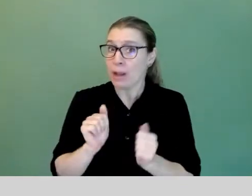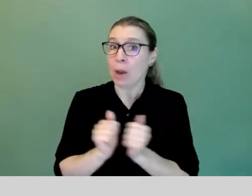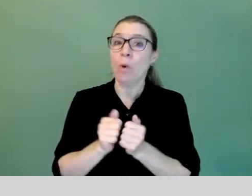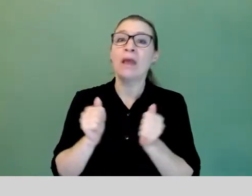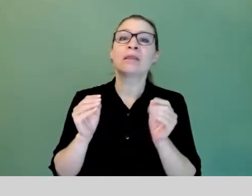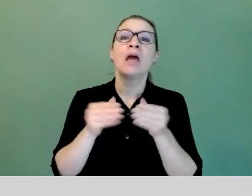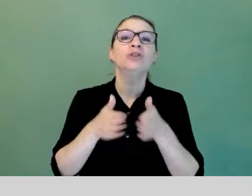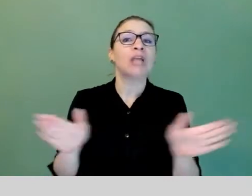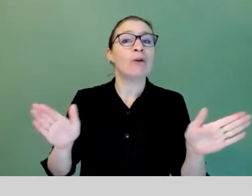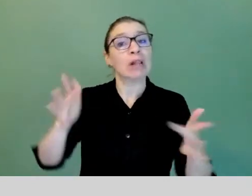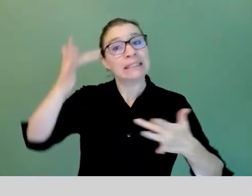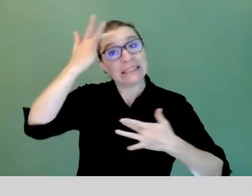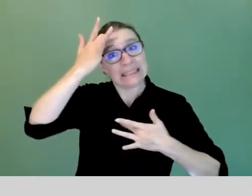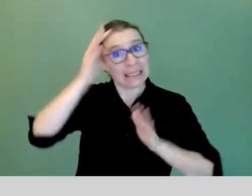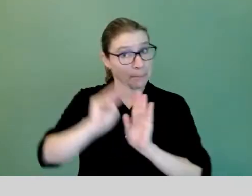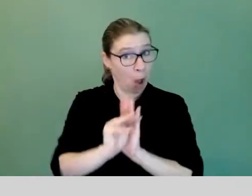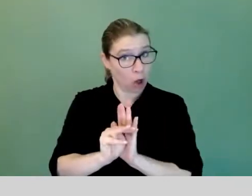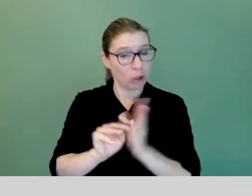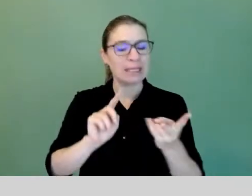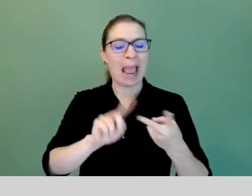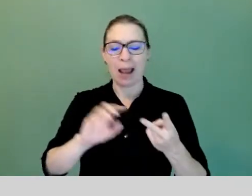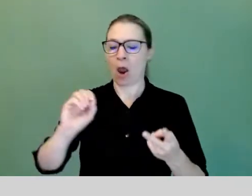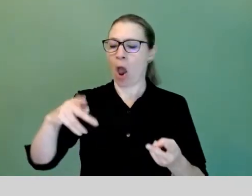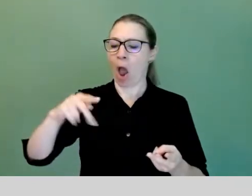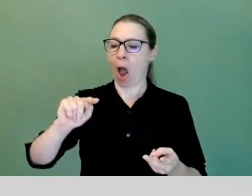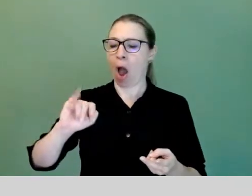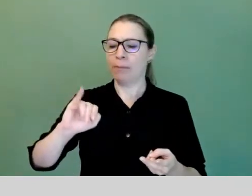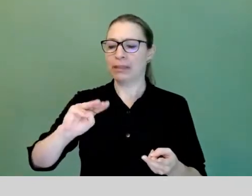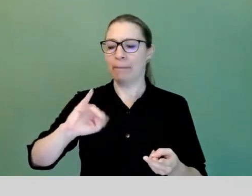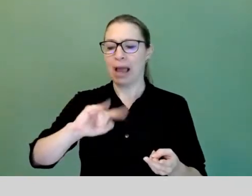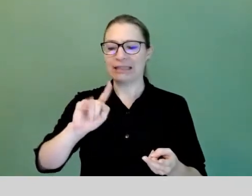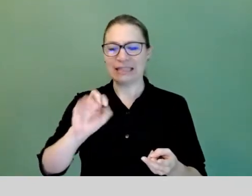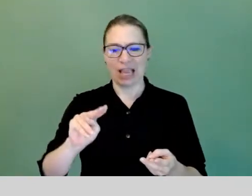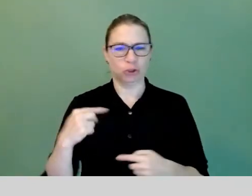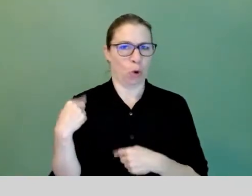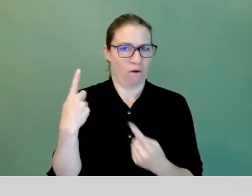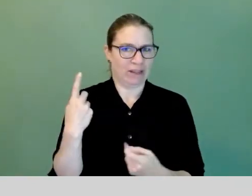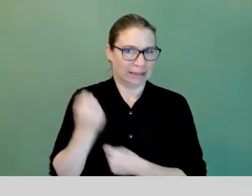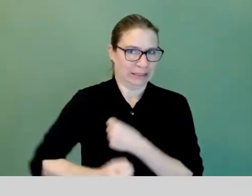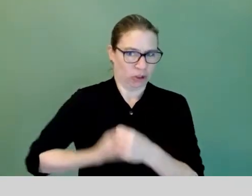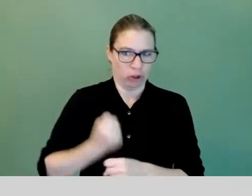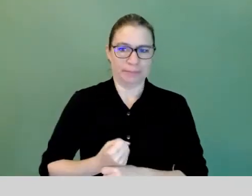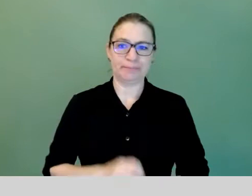how I've been working with generalized disease models and optimization over the past year.